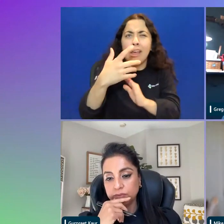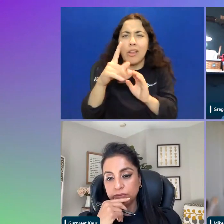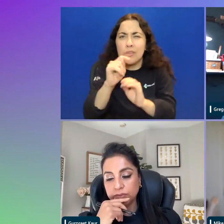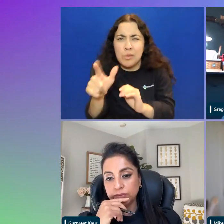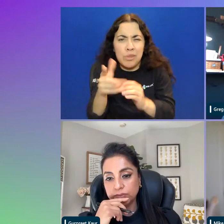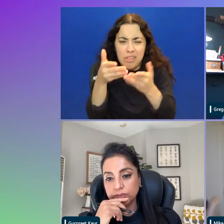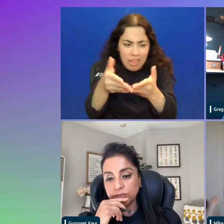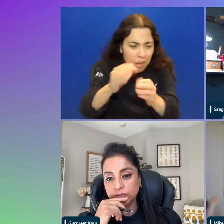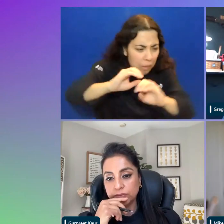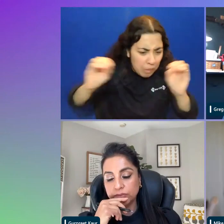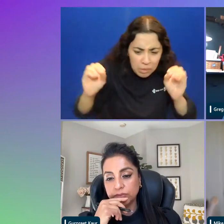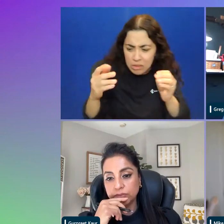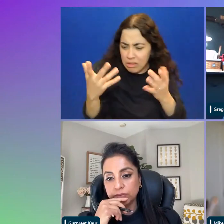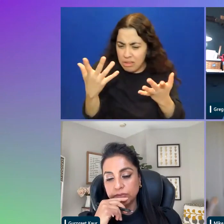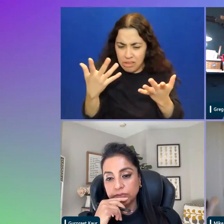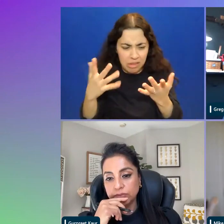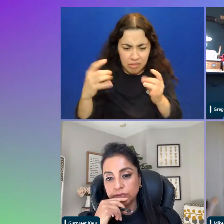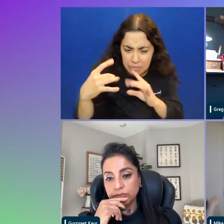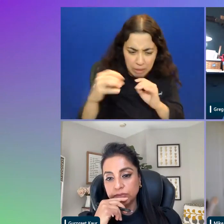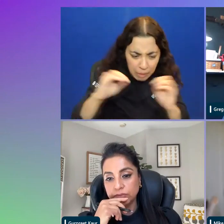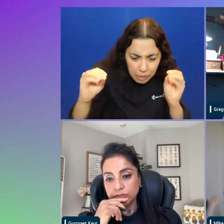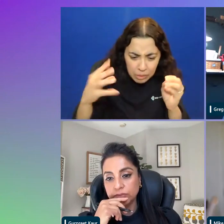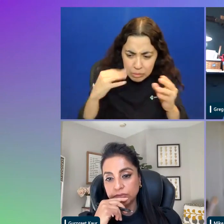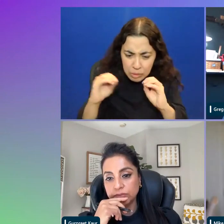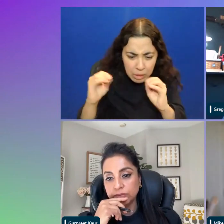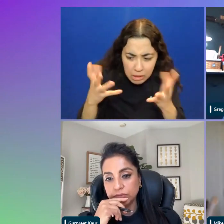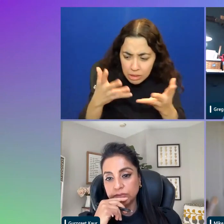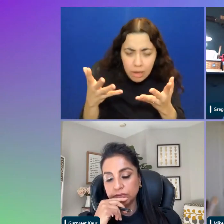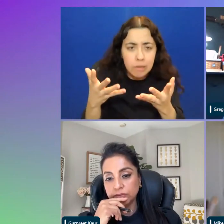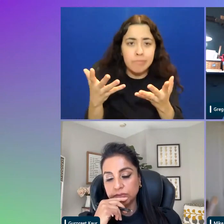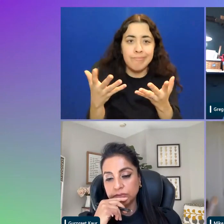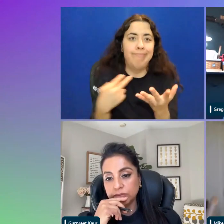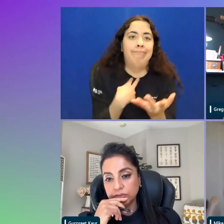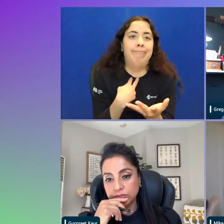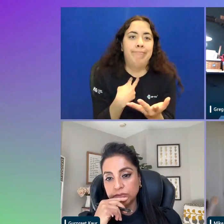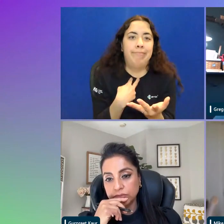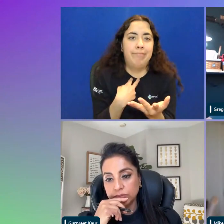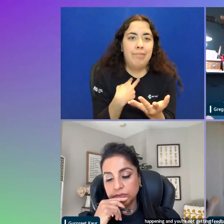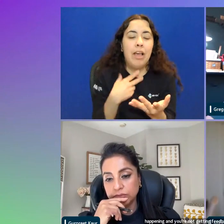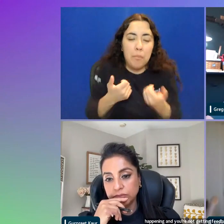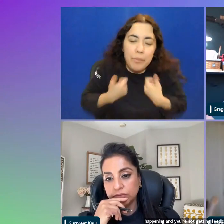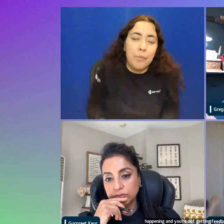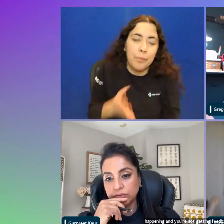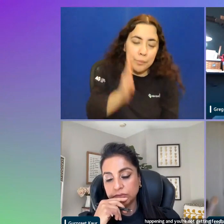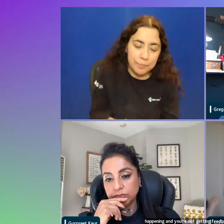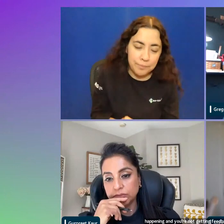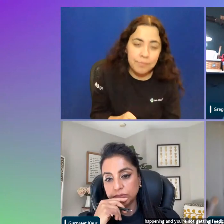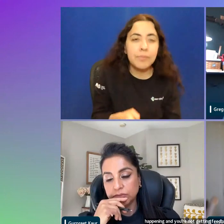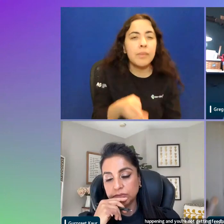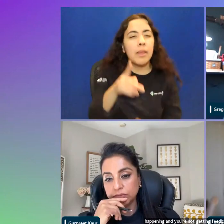measurements are not happening, and you're not getting feedback, you're not going anywhere. And eventually those people will burn out. Uh, so you have to lay down some really strong tracks